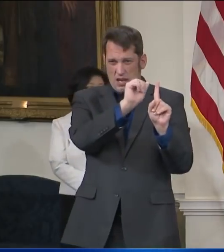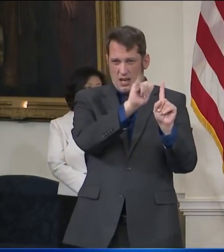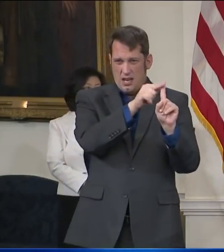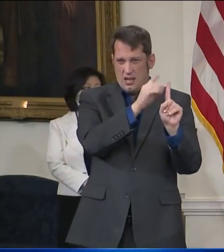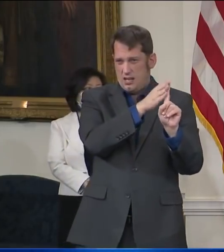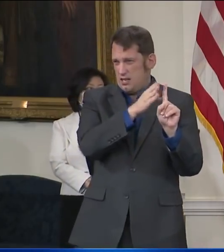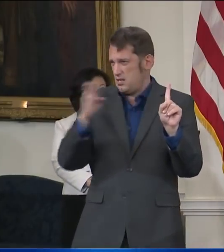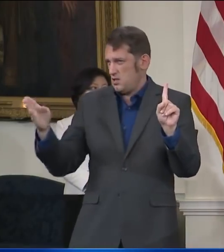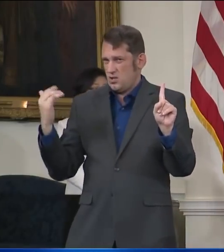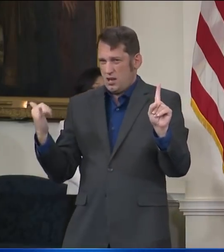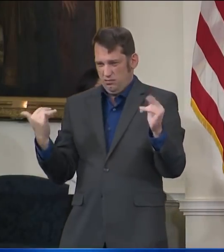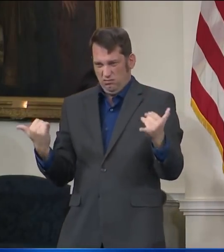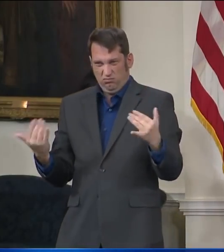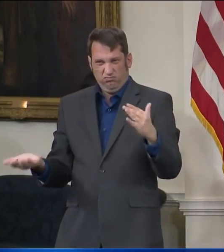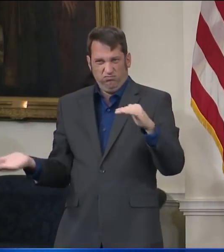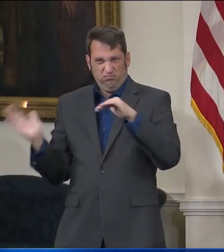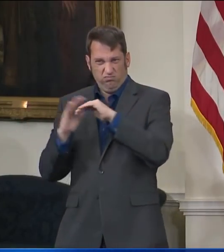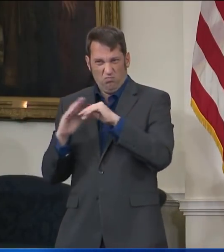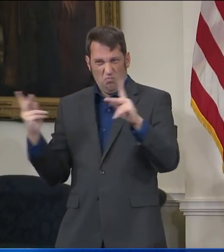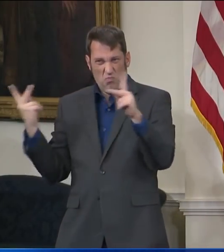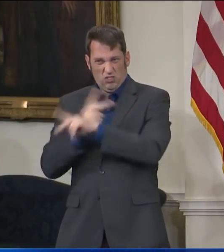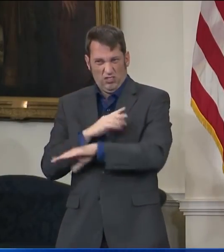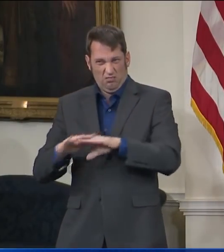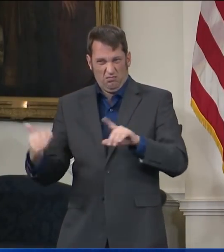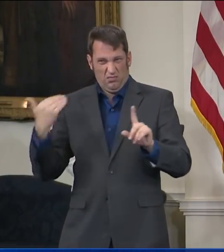GOVERNOR SAYING IN SOME CASES WORSE.